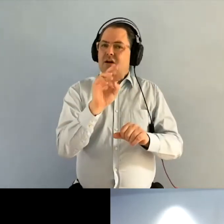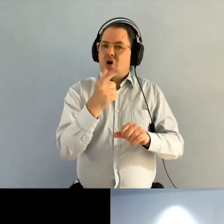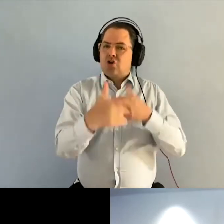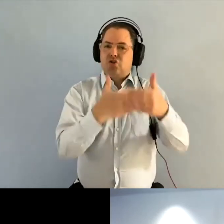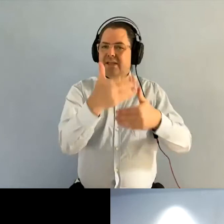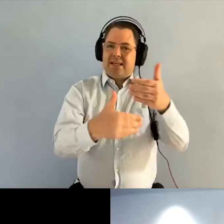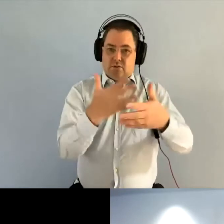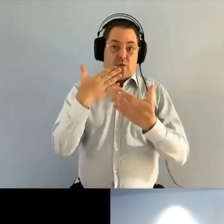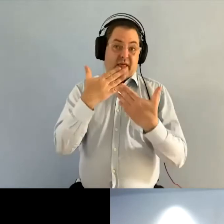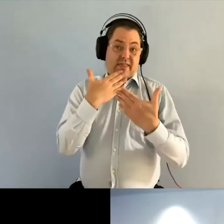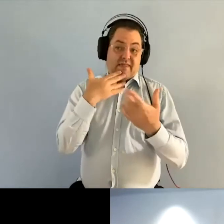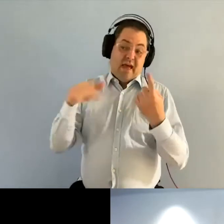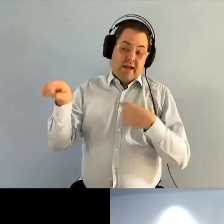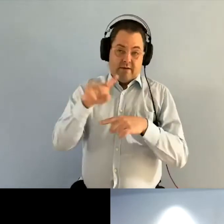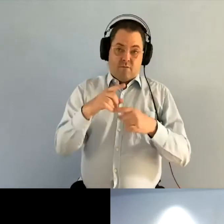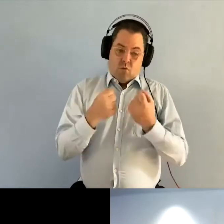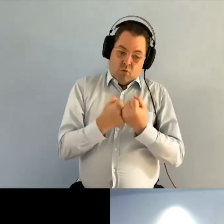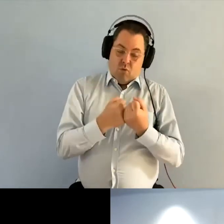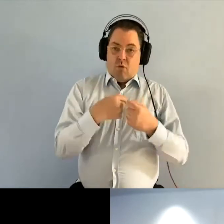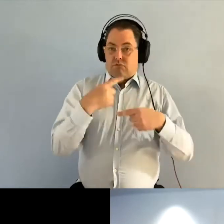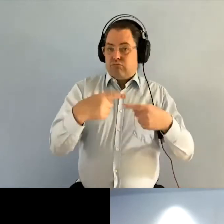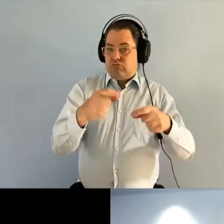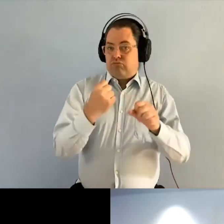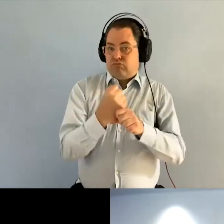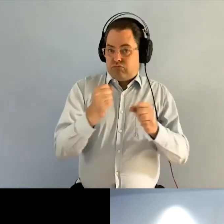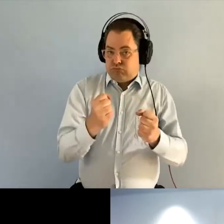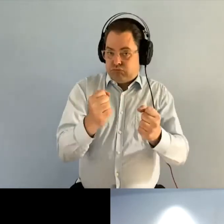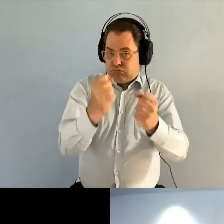have been kindly coordinating that. So it's